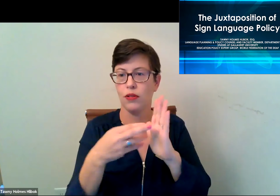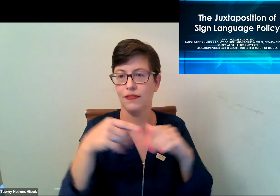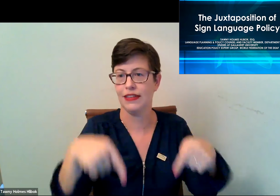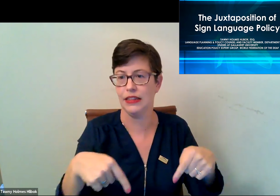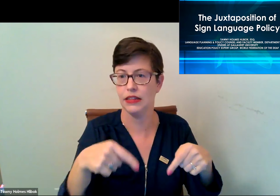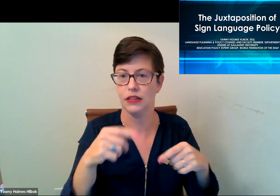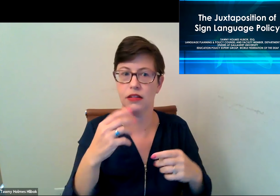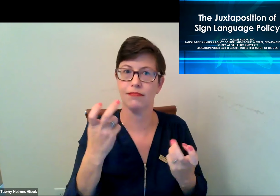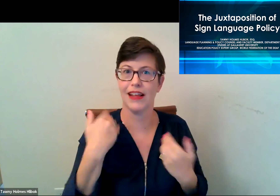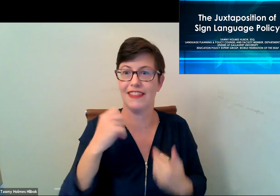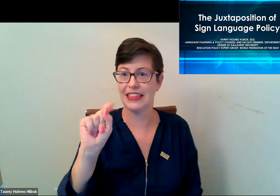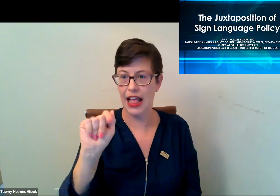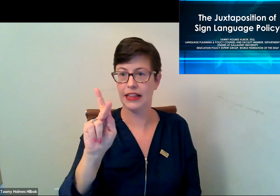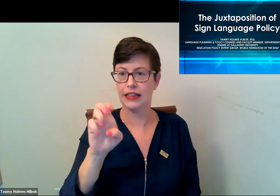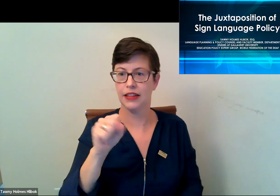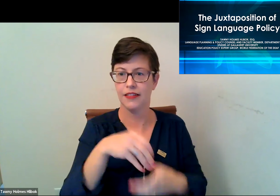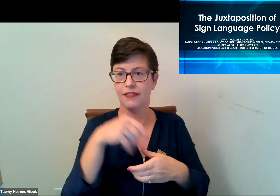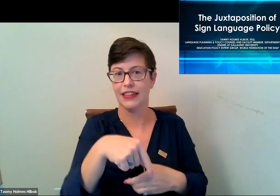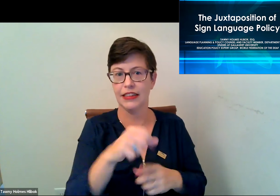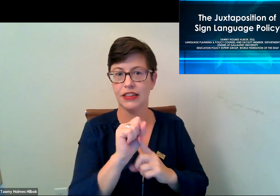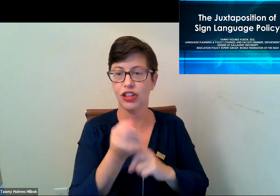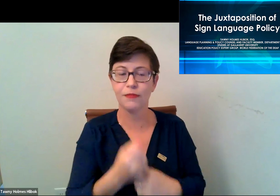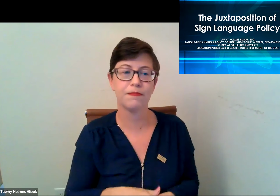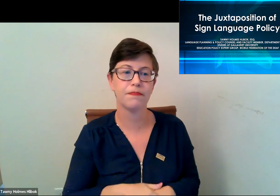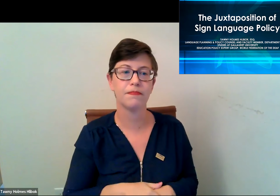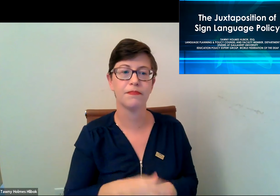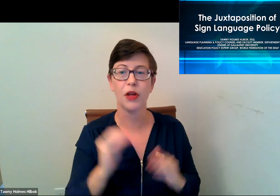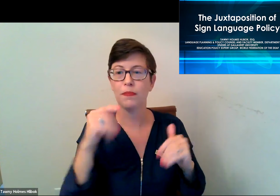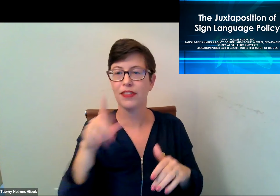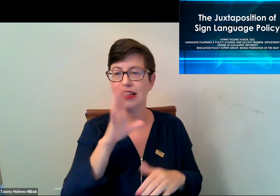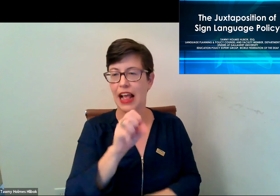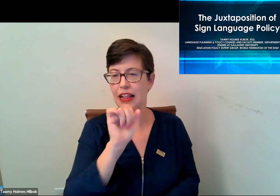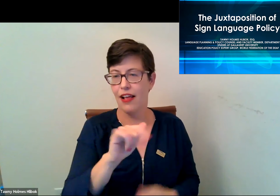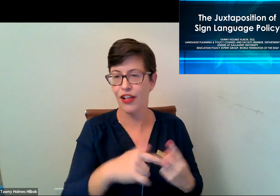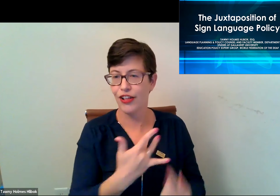When you see sign language you're going to understand the high stakes of the situation.